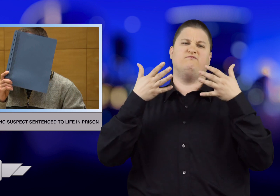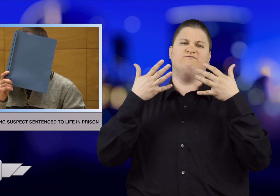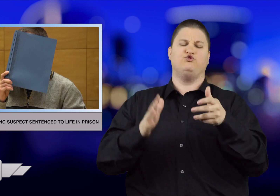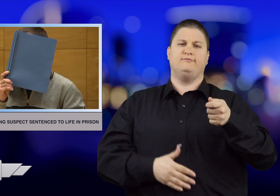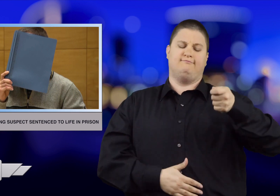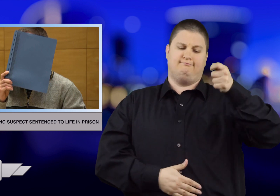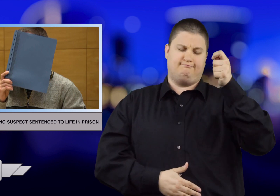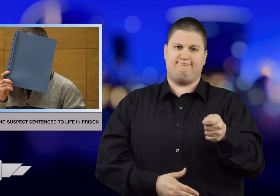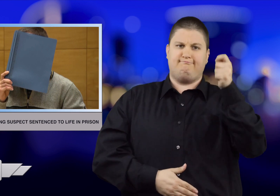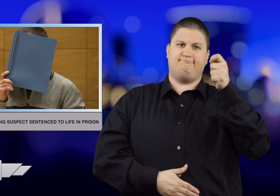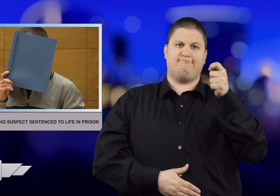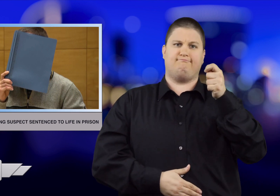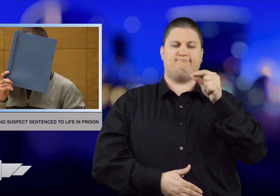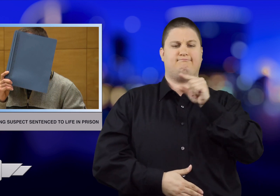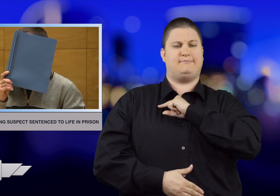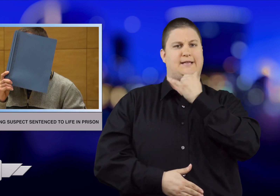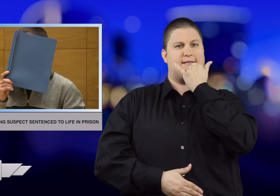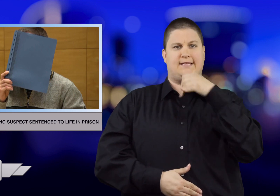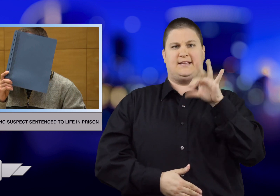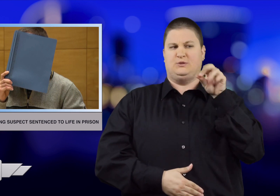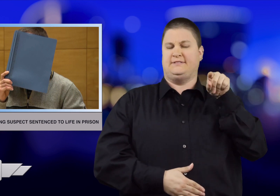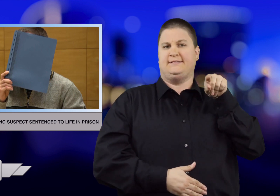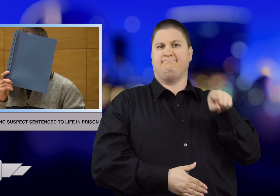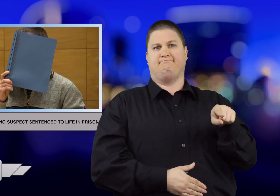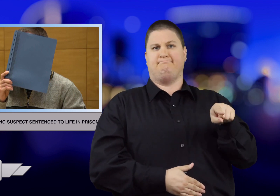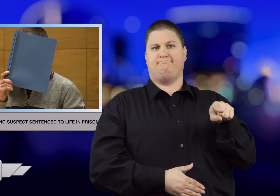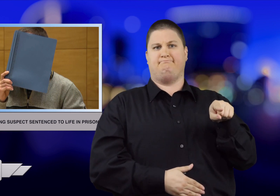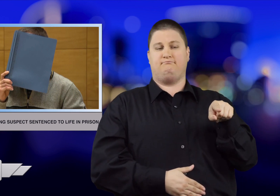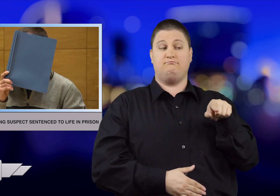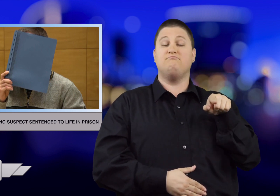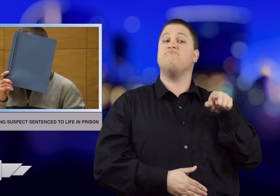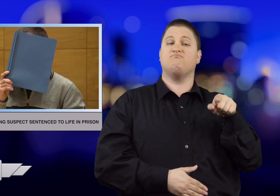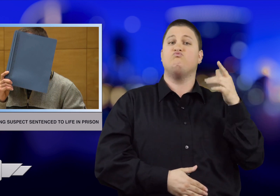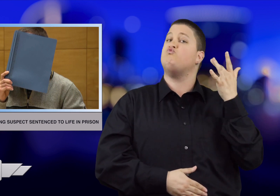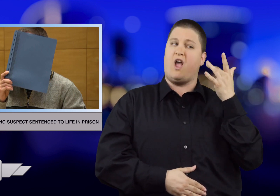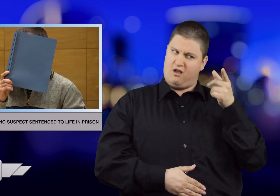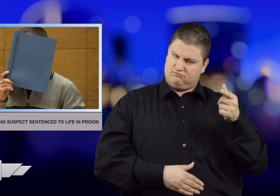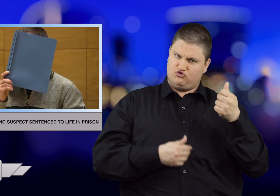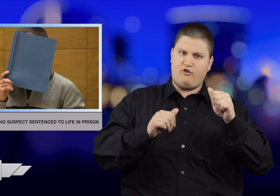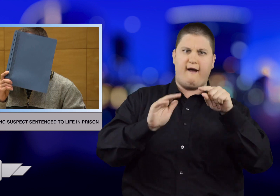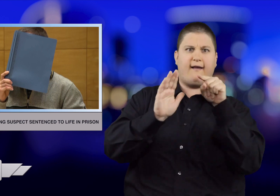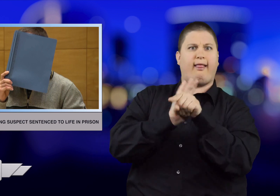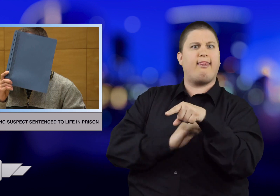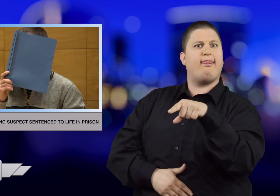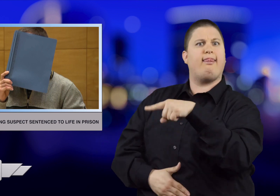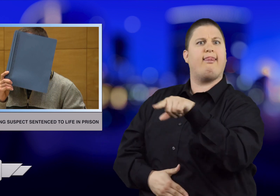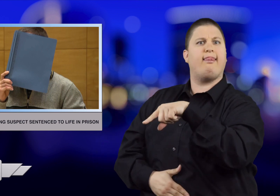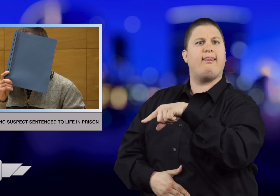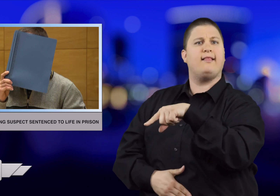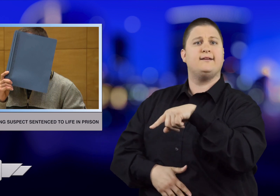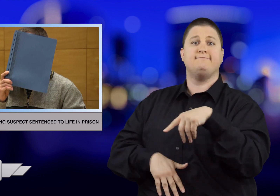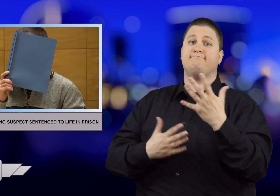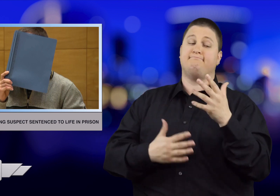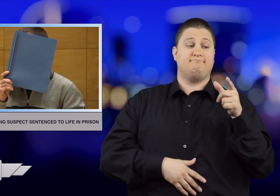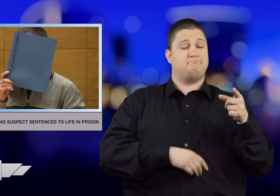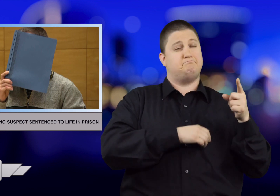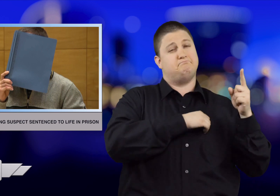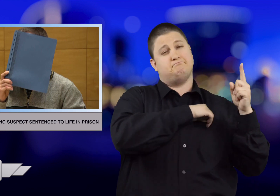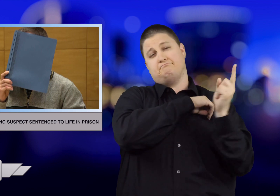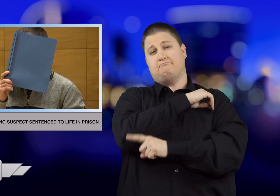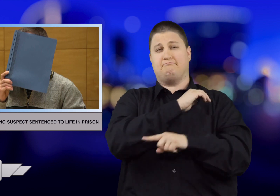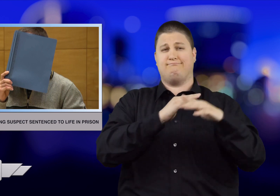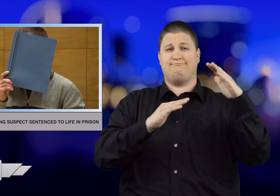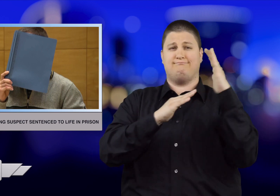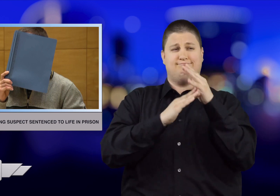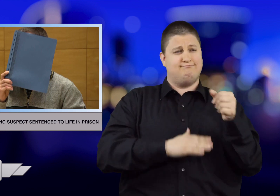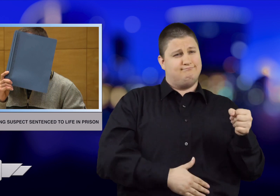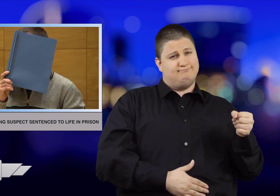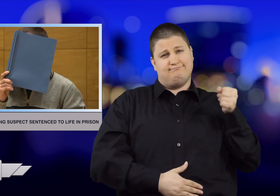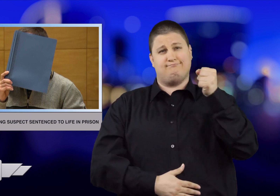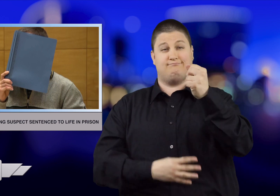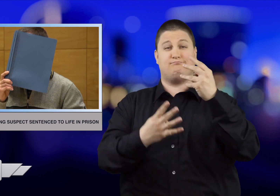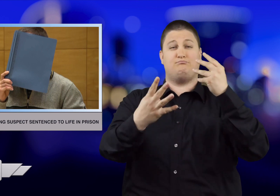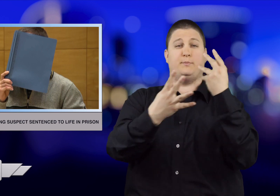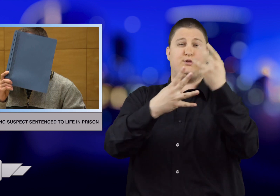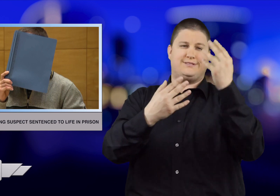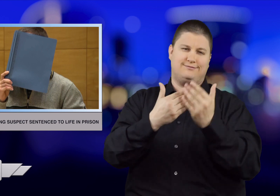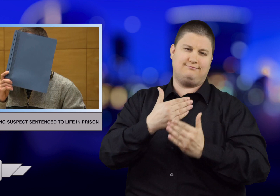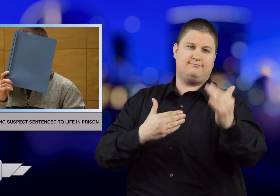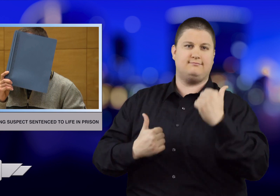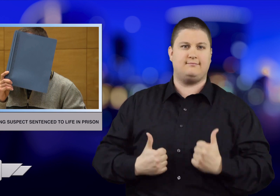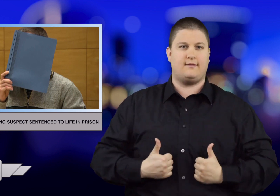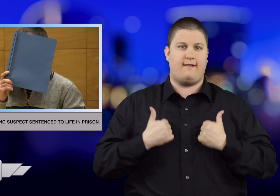The court found Klaus O guilty of attempted murder and imposed the maximum sentence -